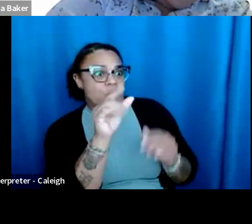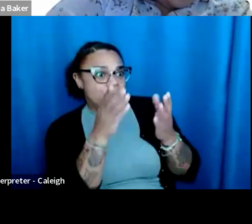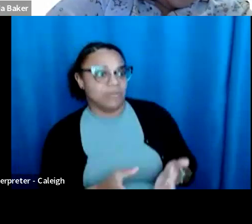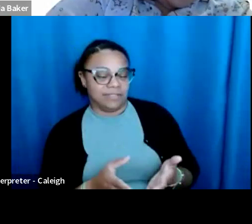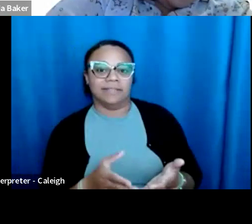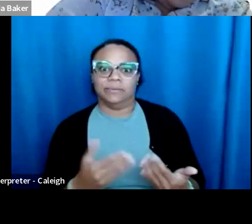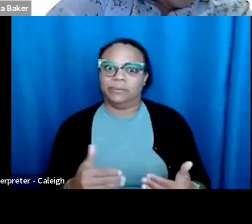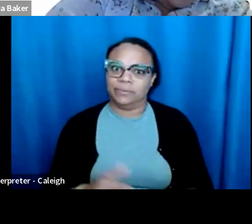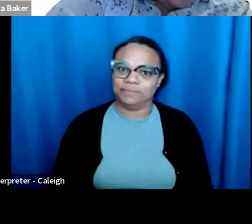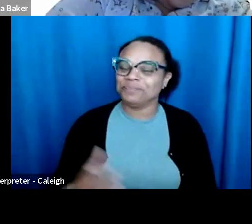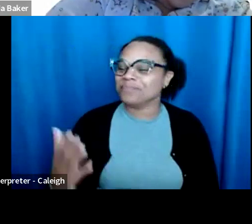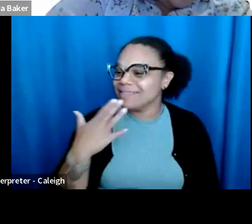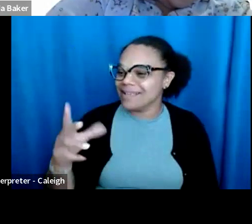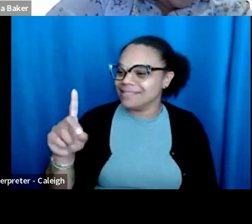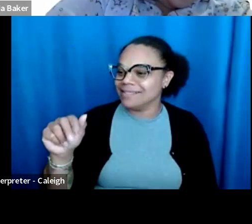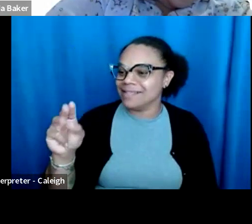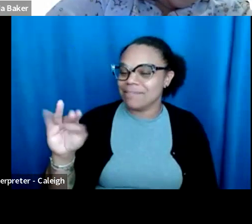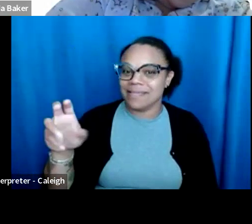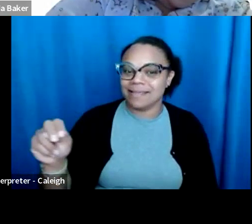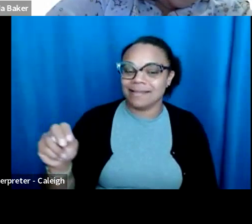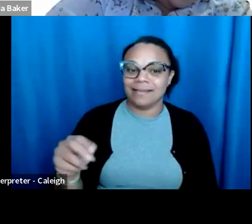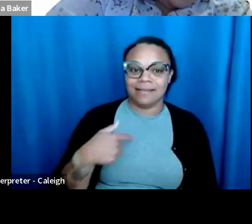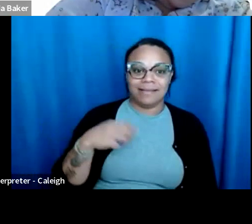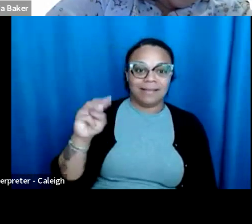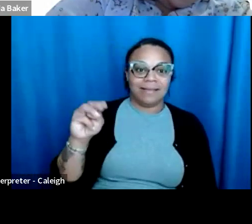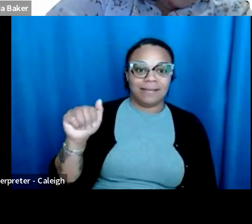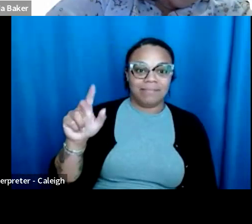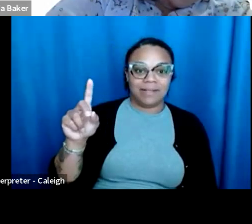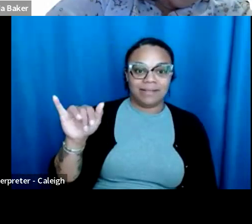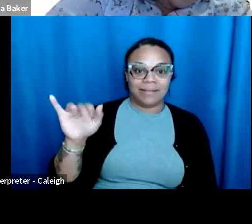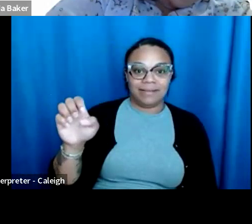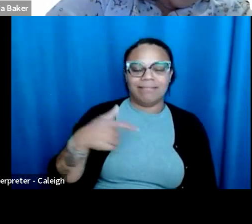Thanks Damian, this is Maddie. I love that answer,